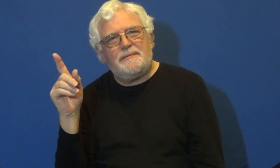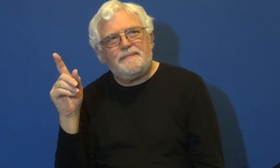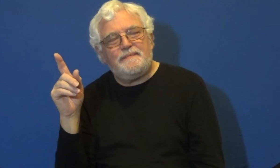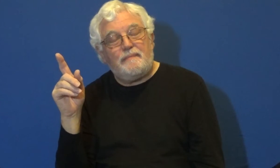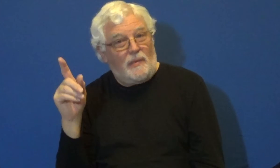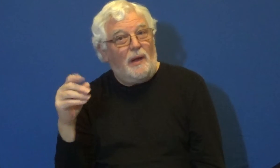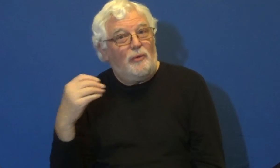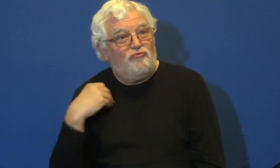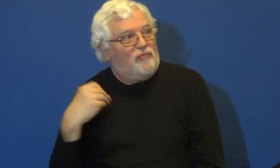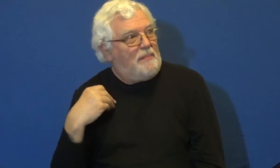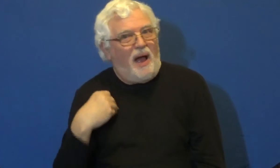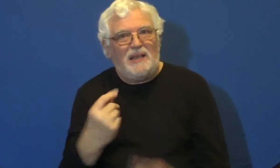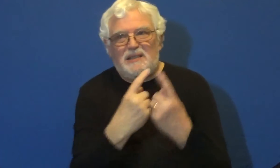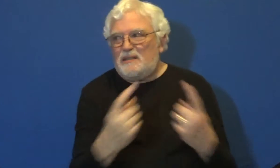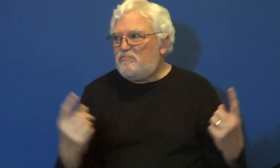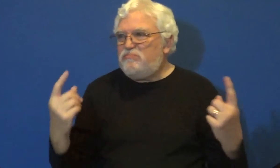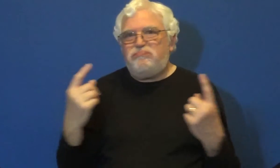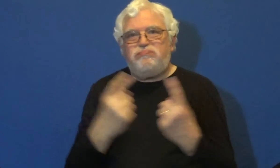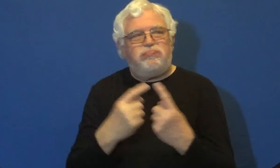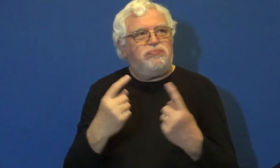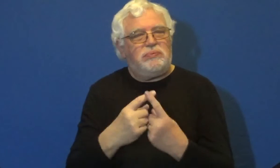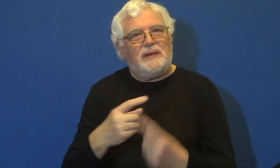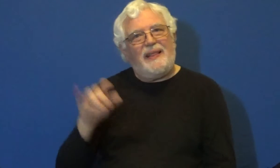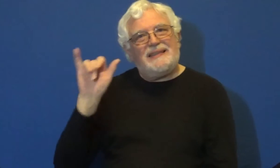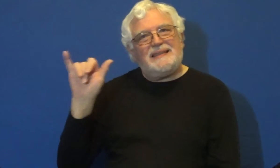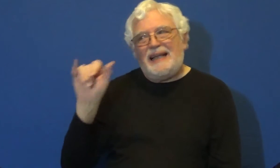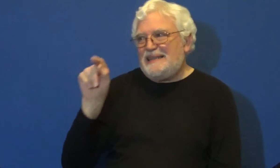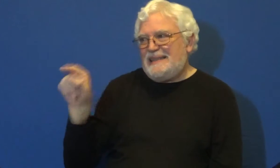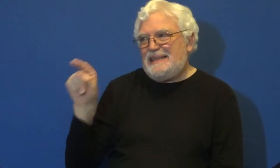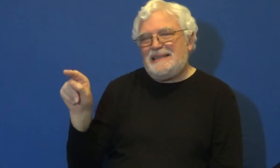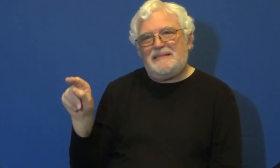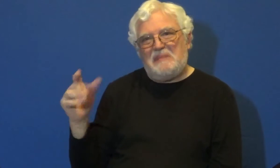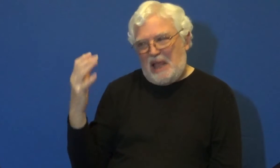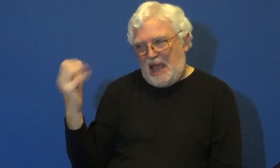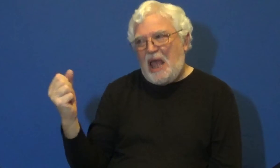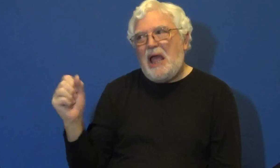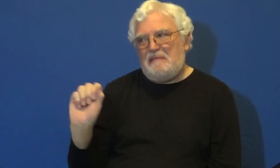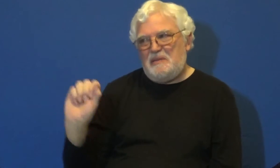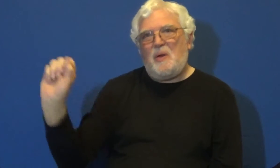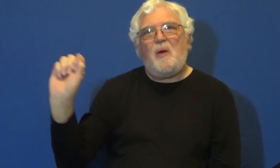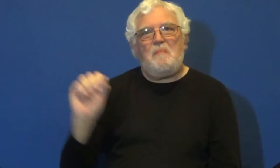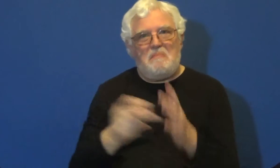He also reminds us that satan has his own plan: -